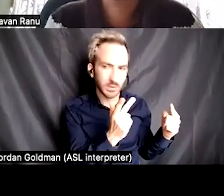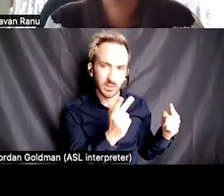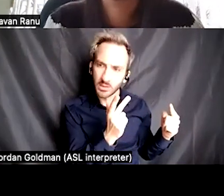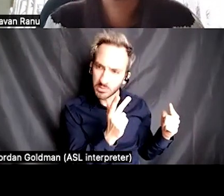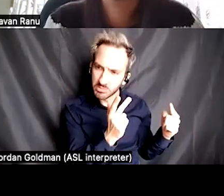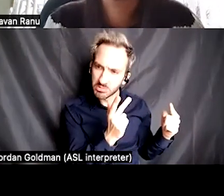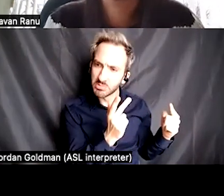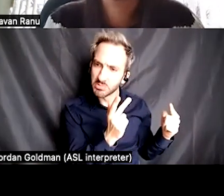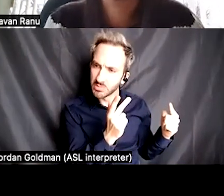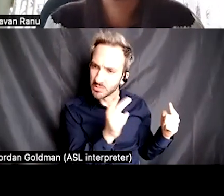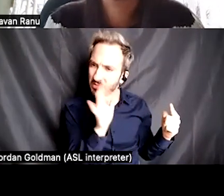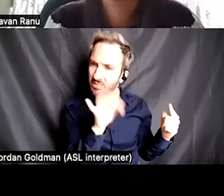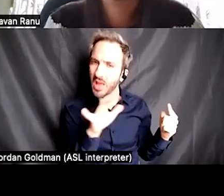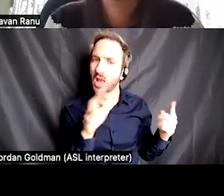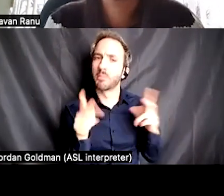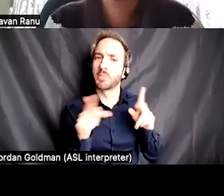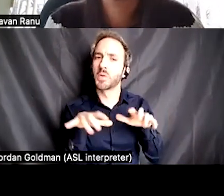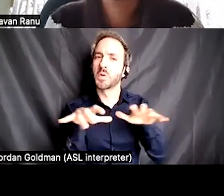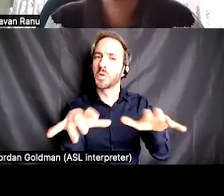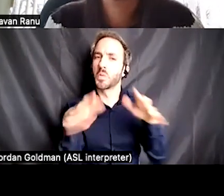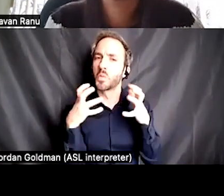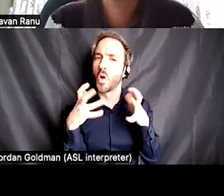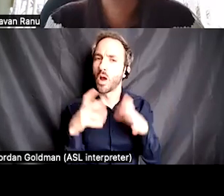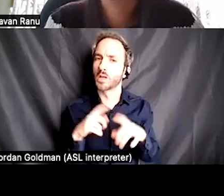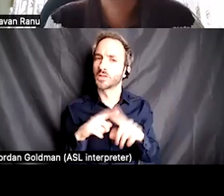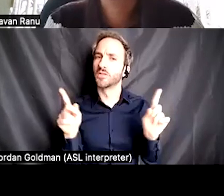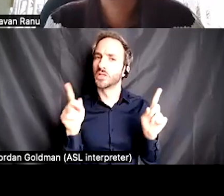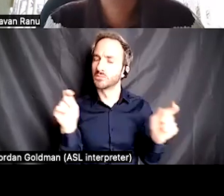in the organizing category. That's a really significant drop in a short amount of time.